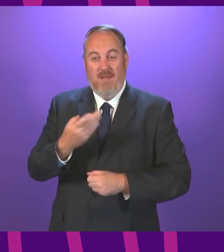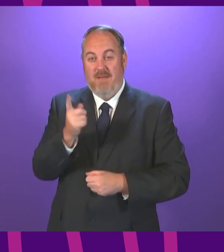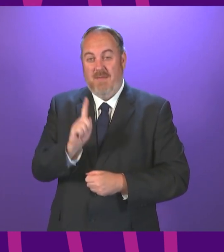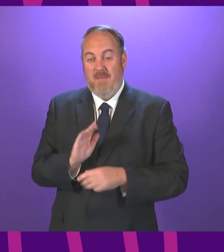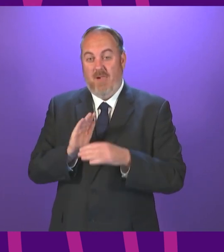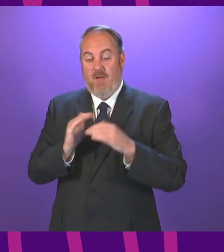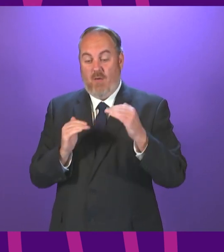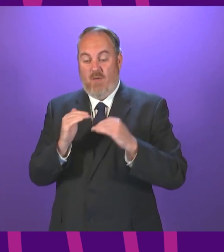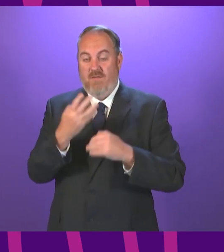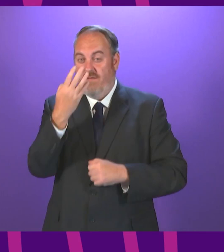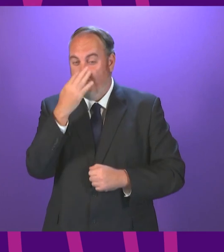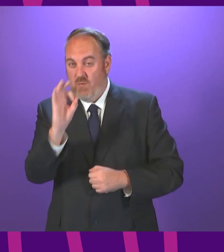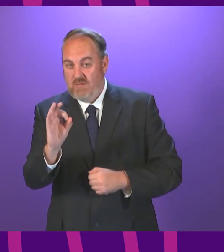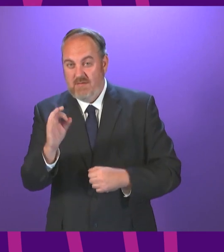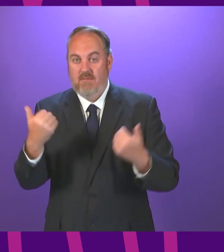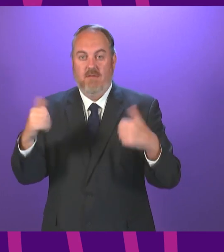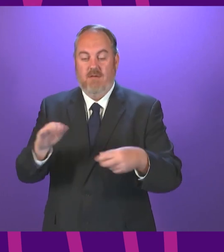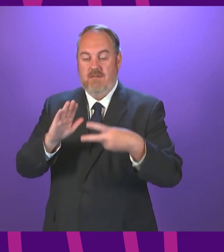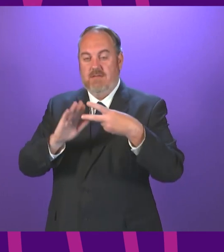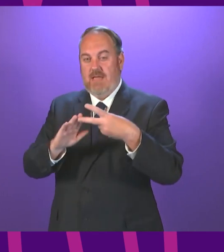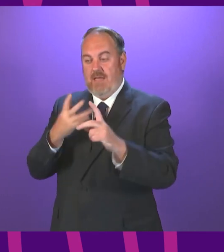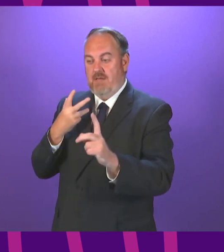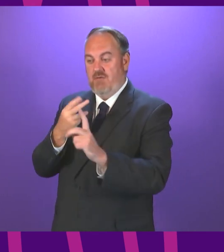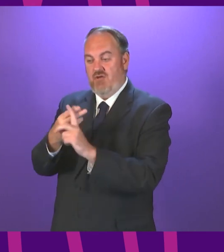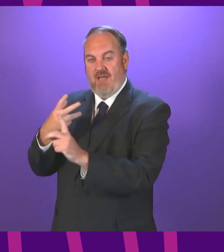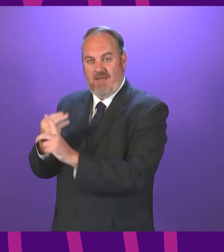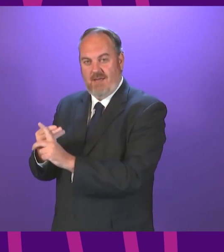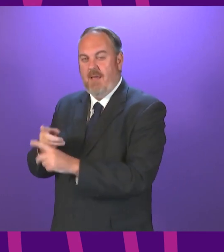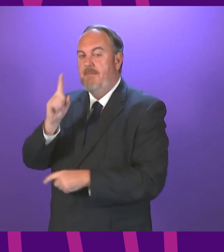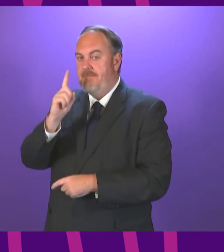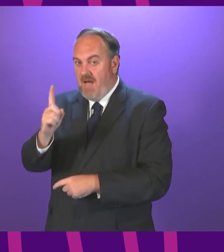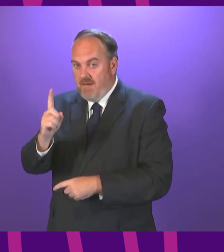However, as with today’s decisions, we will assess the data before we come to a final decision nearer